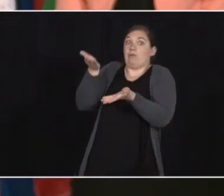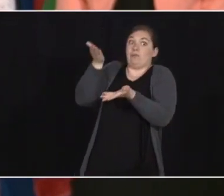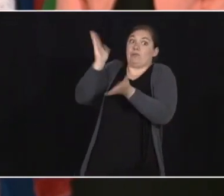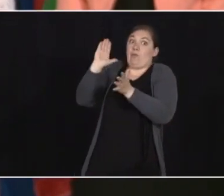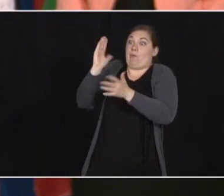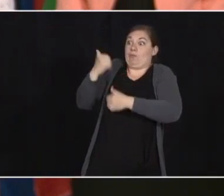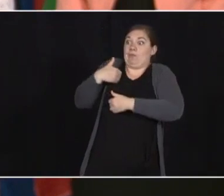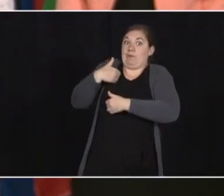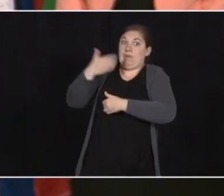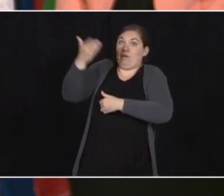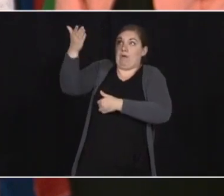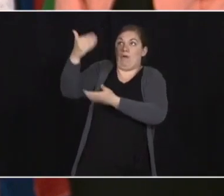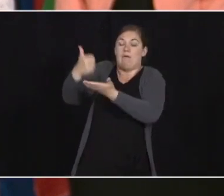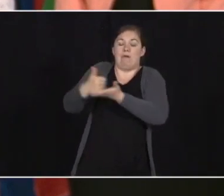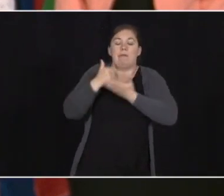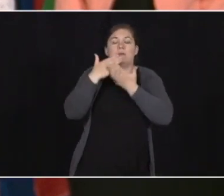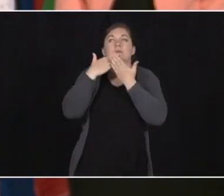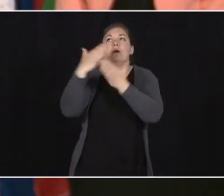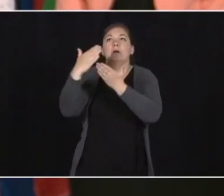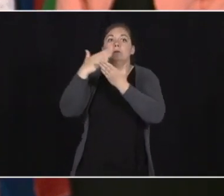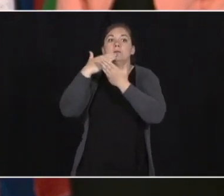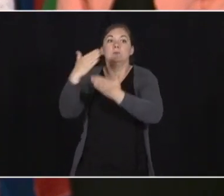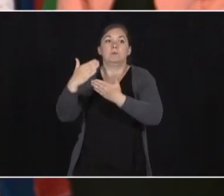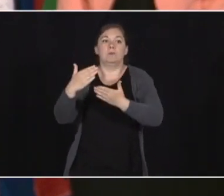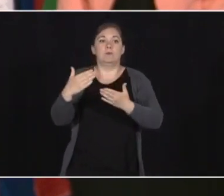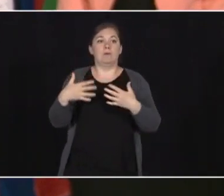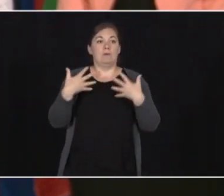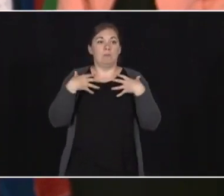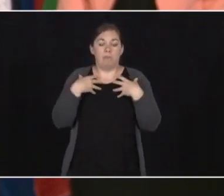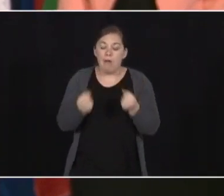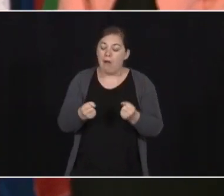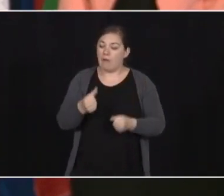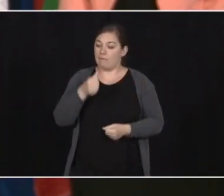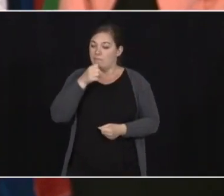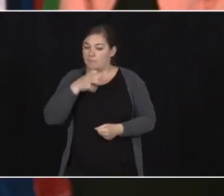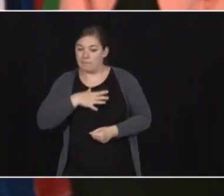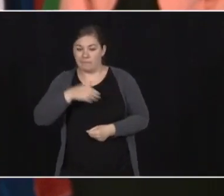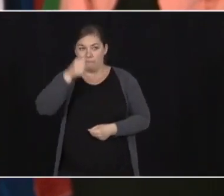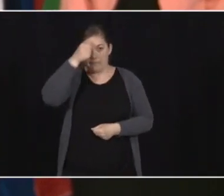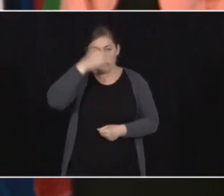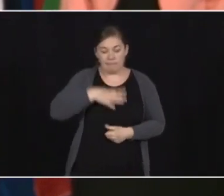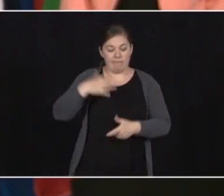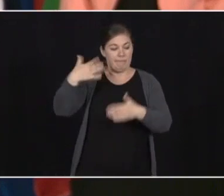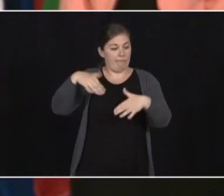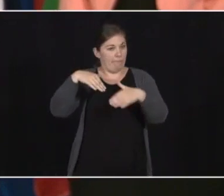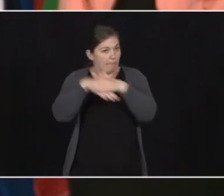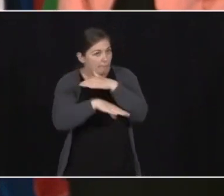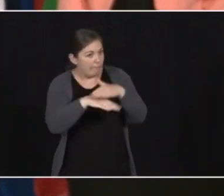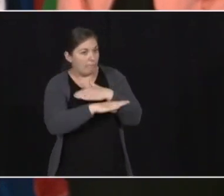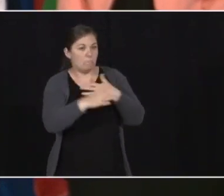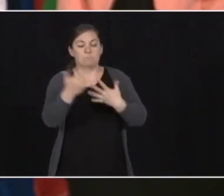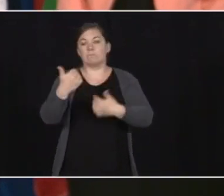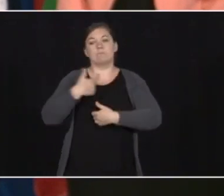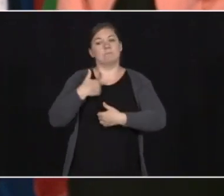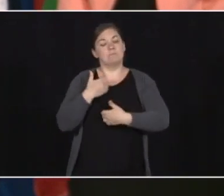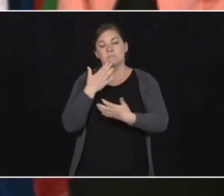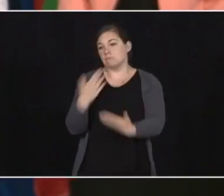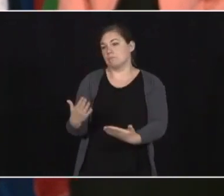And you now, thank God for the military. Next question.